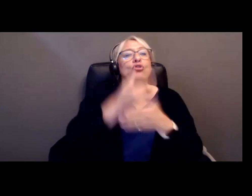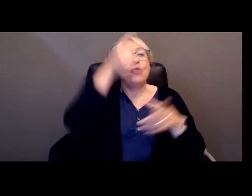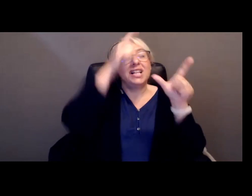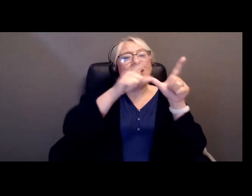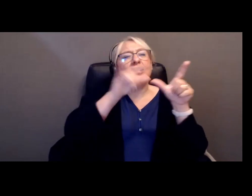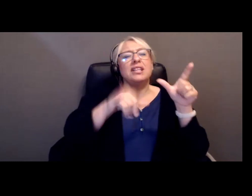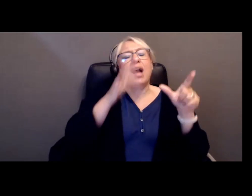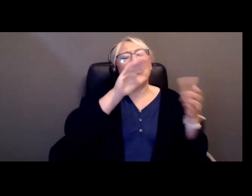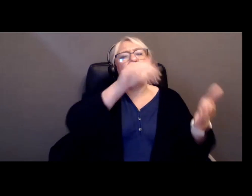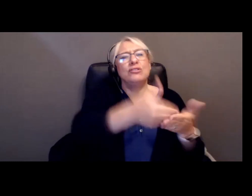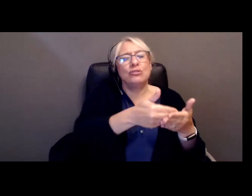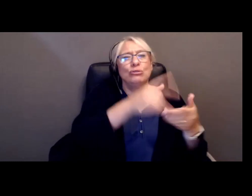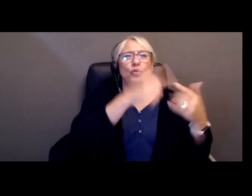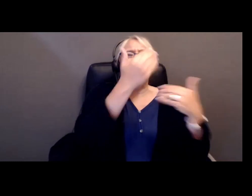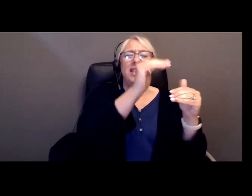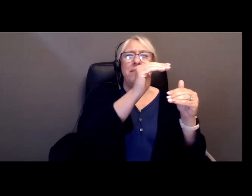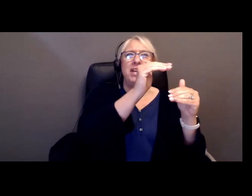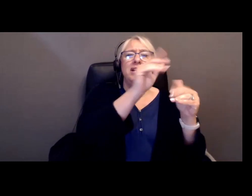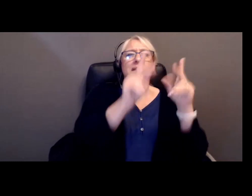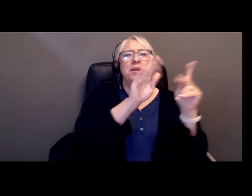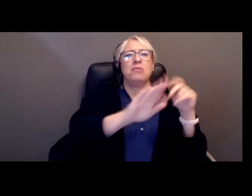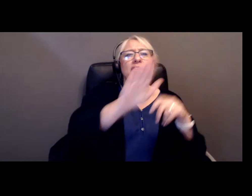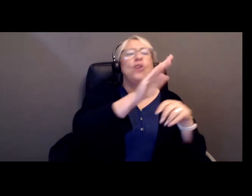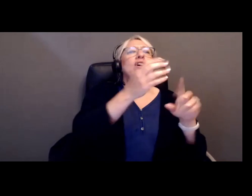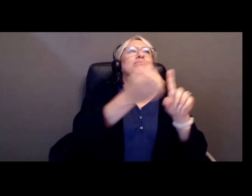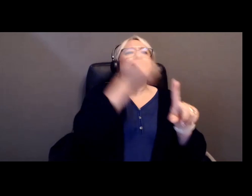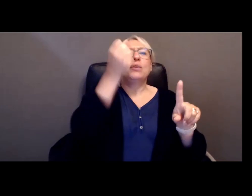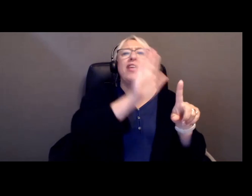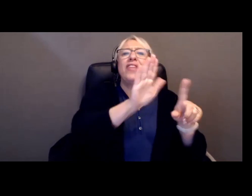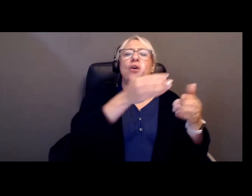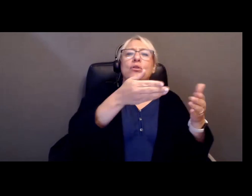that would limit the rights of people -- take away the rights of people with mental health